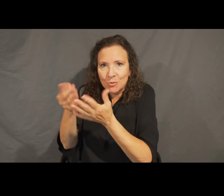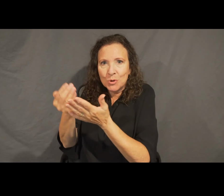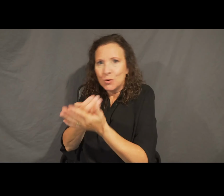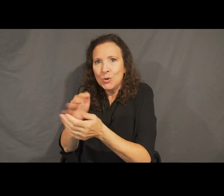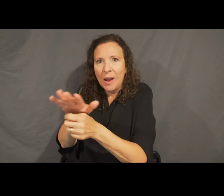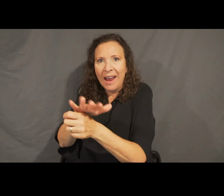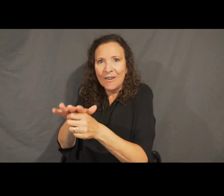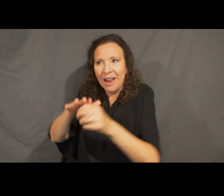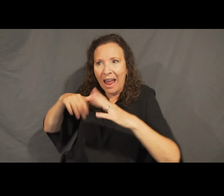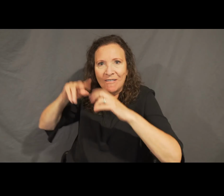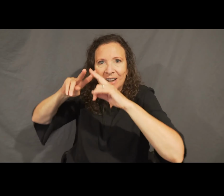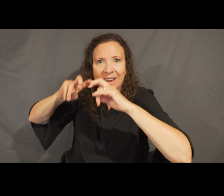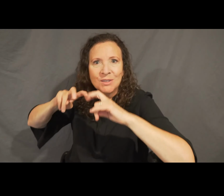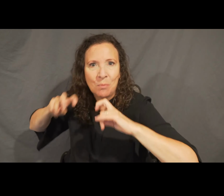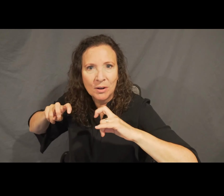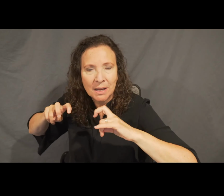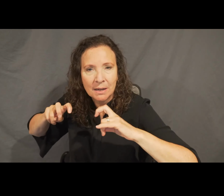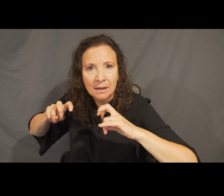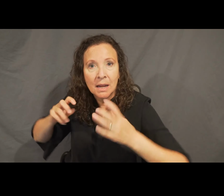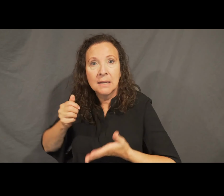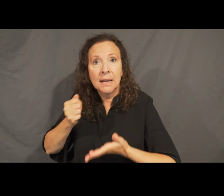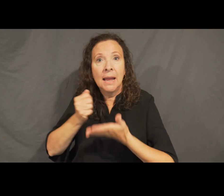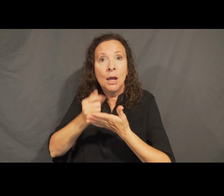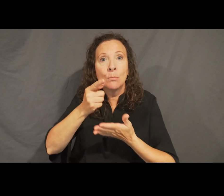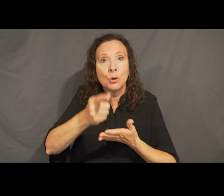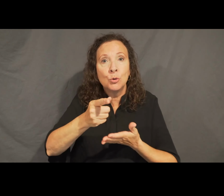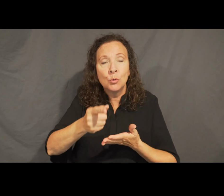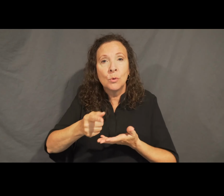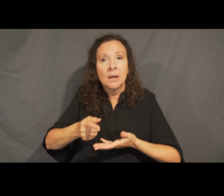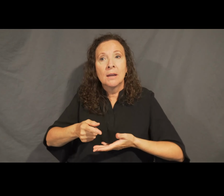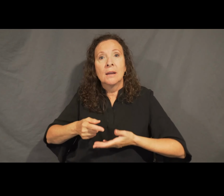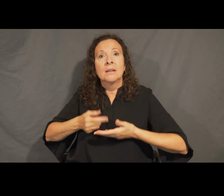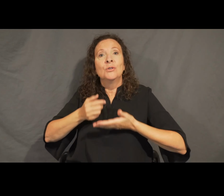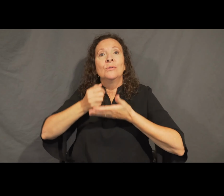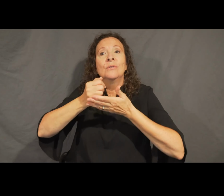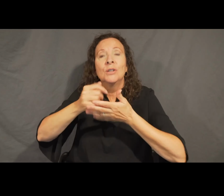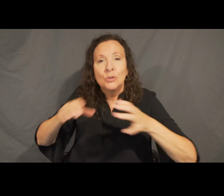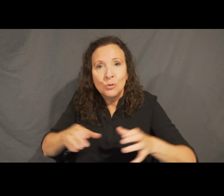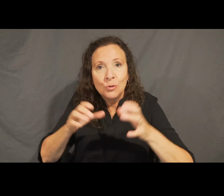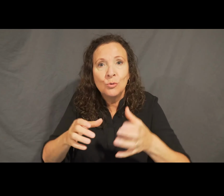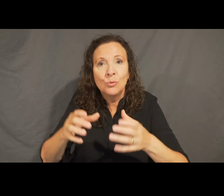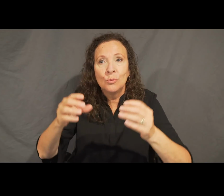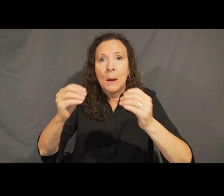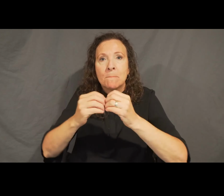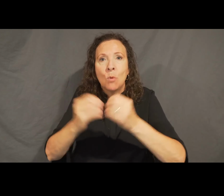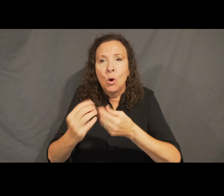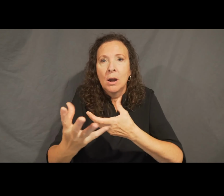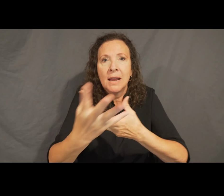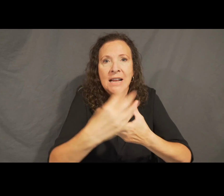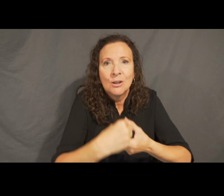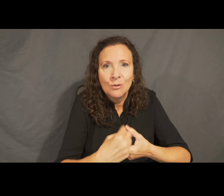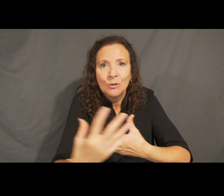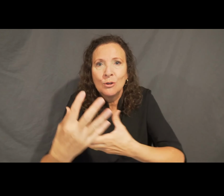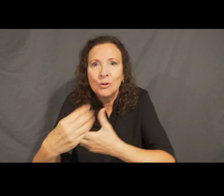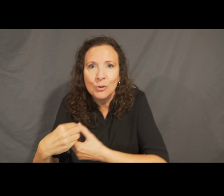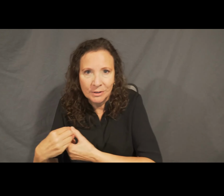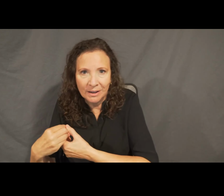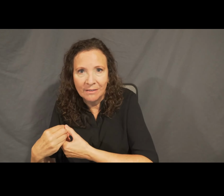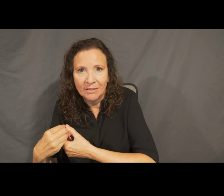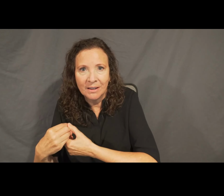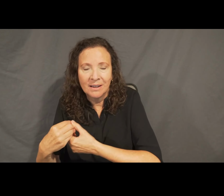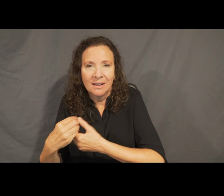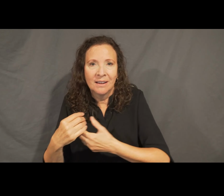The contribution you bring to society to make other things inclusive and not just web content.